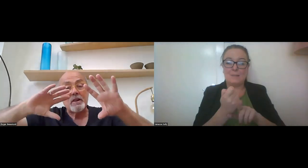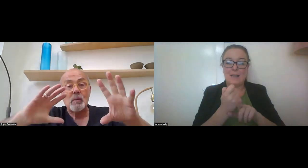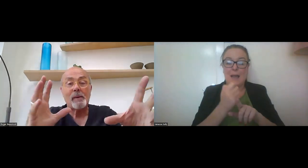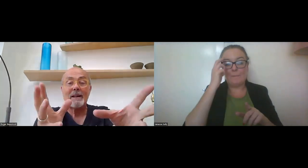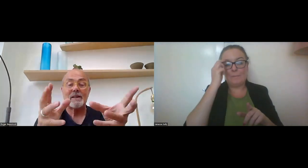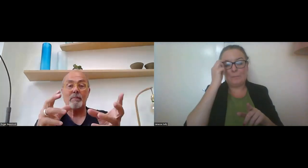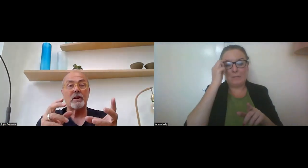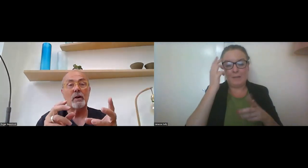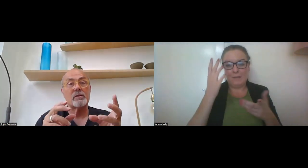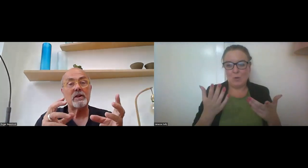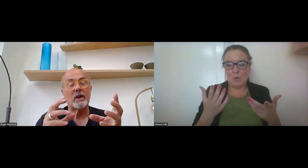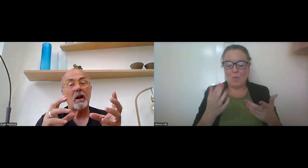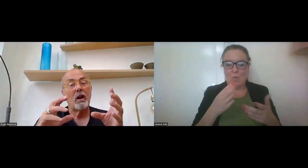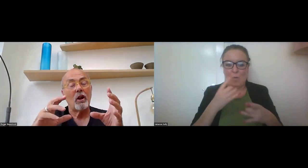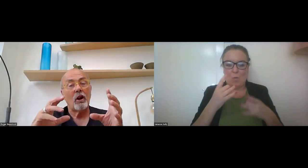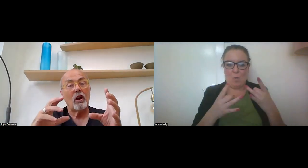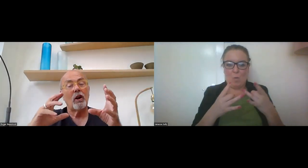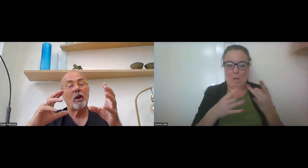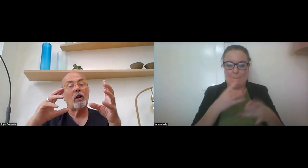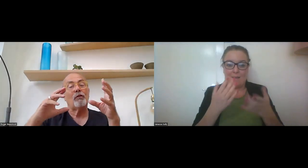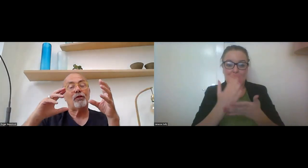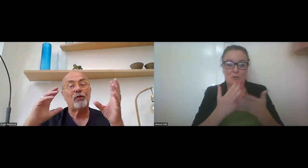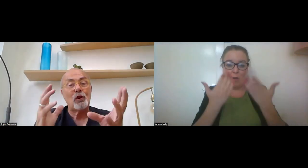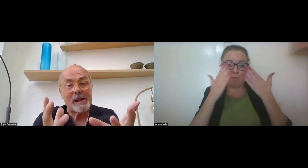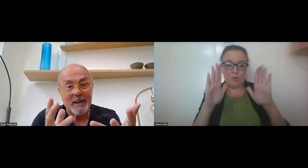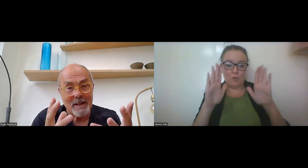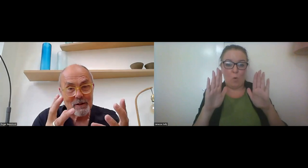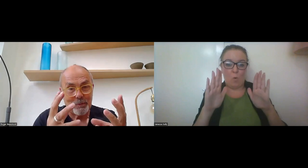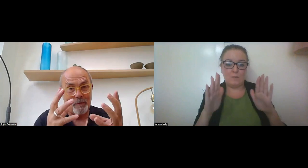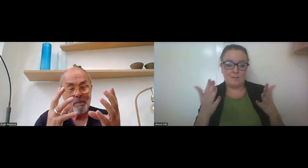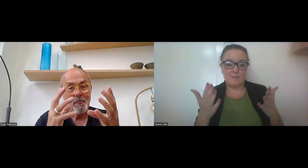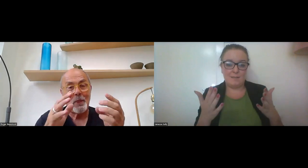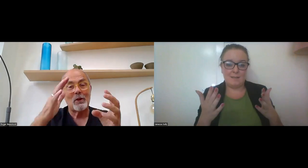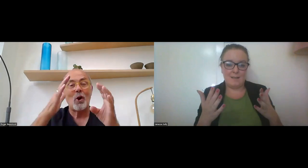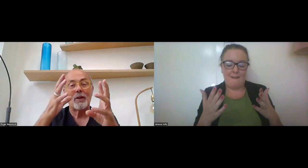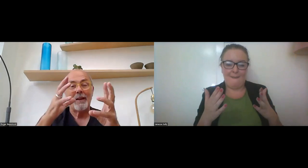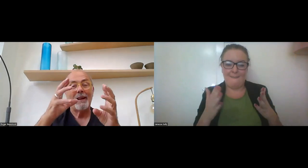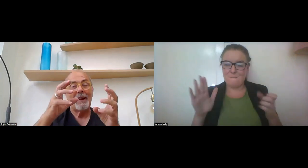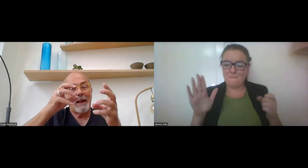So, we make some shows which are fully accessible,